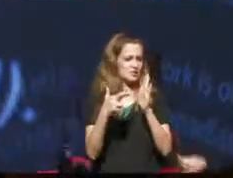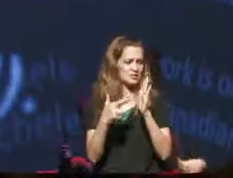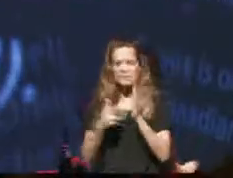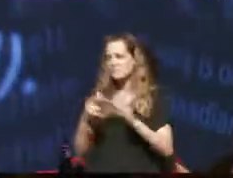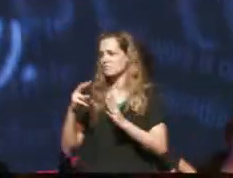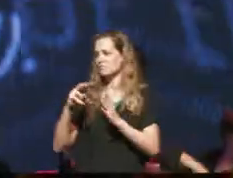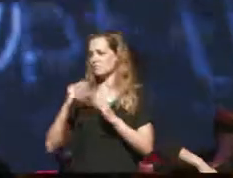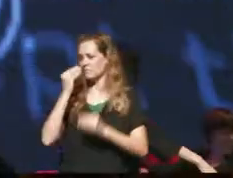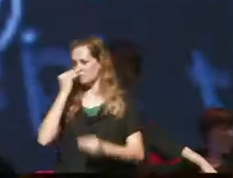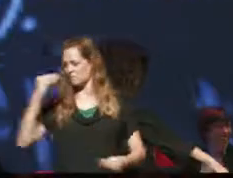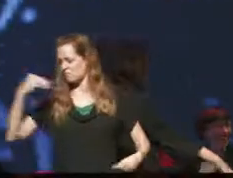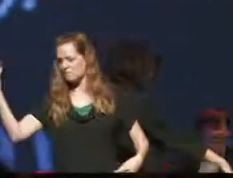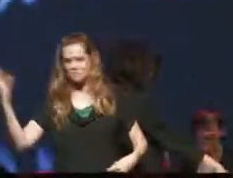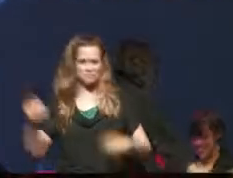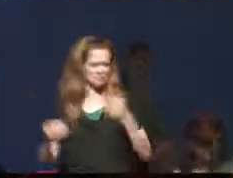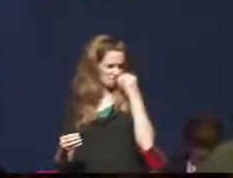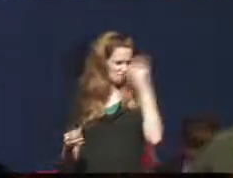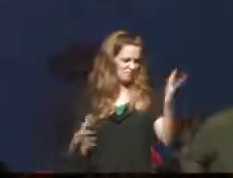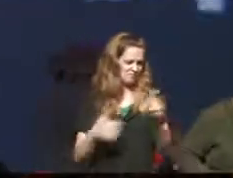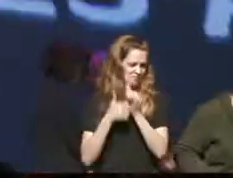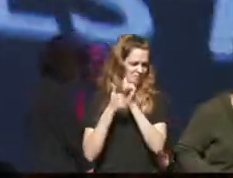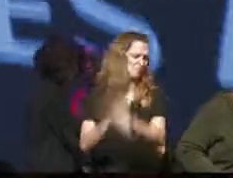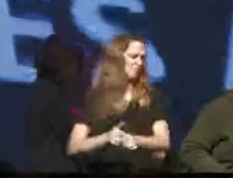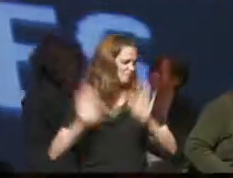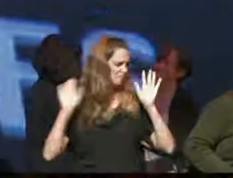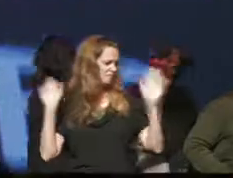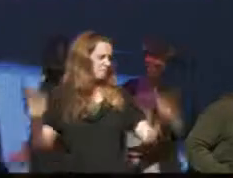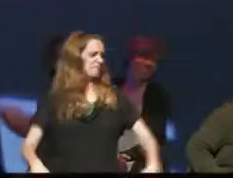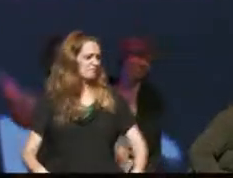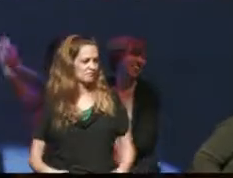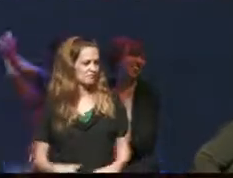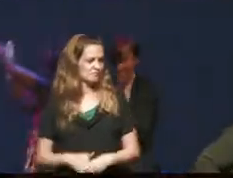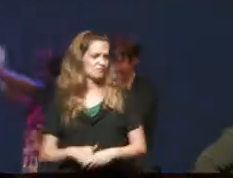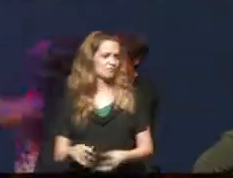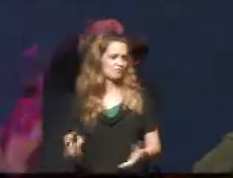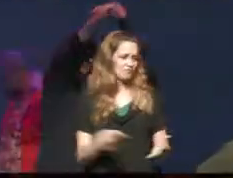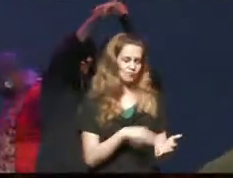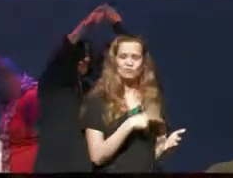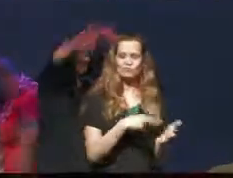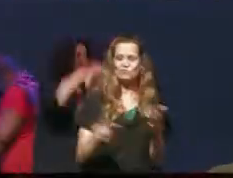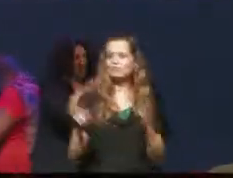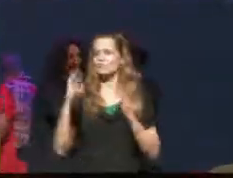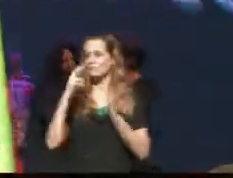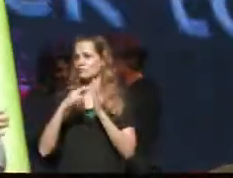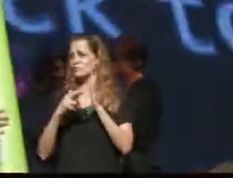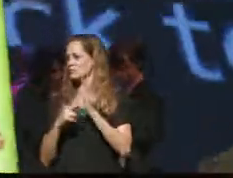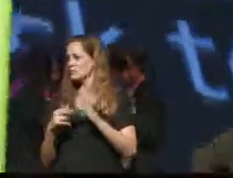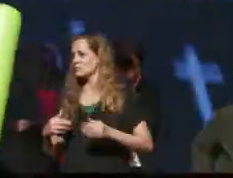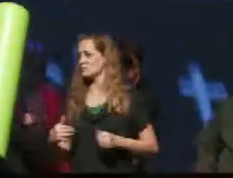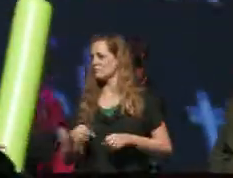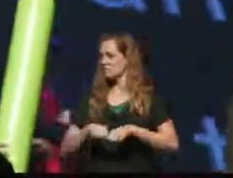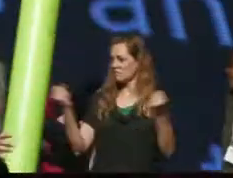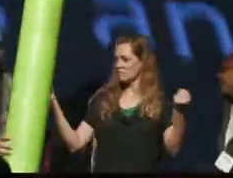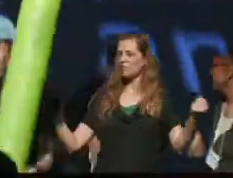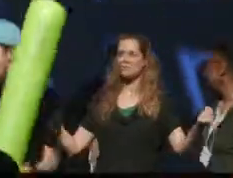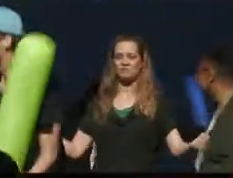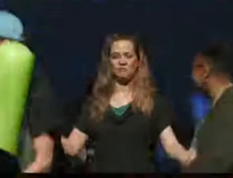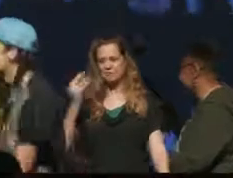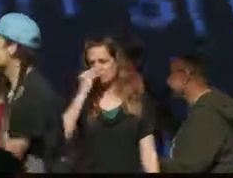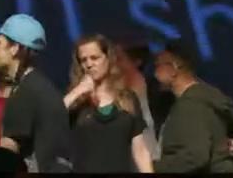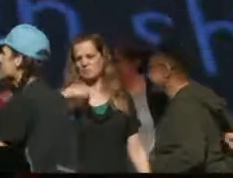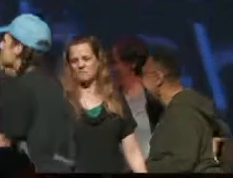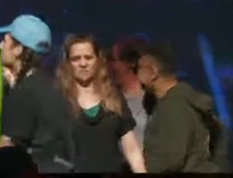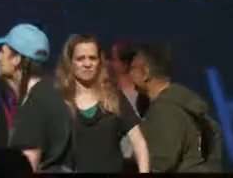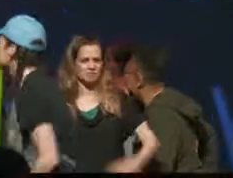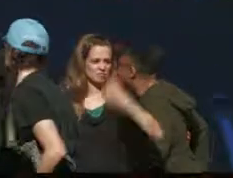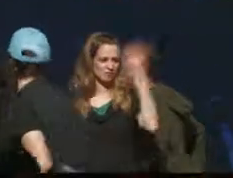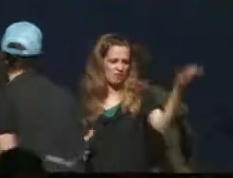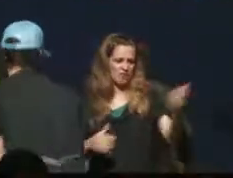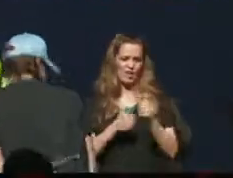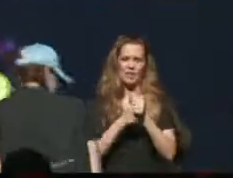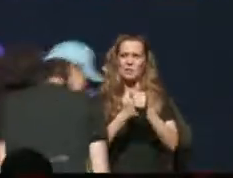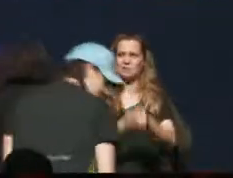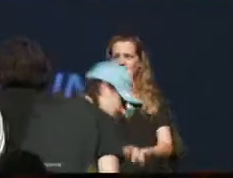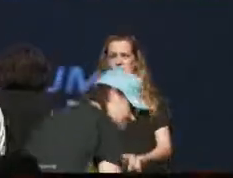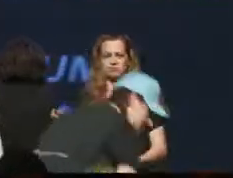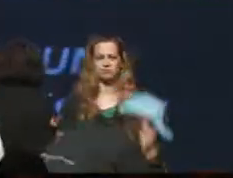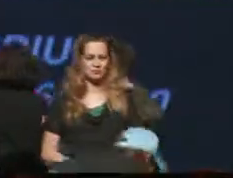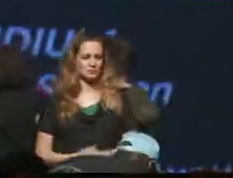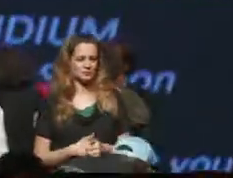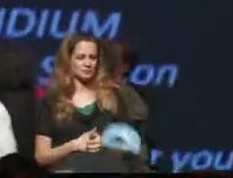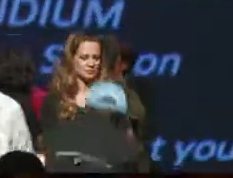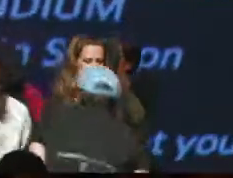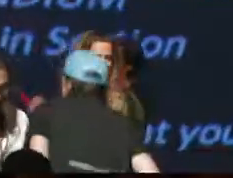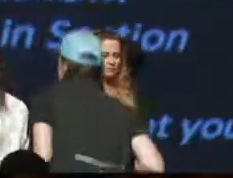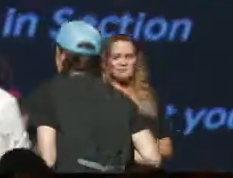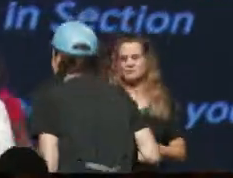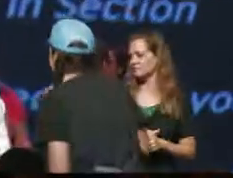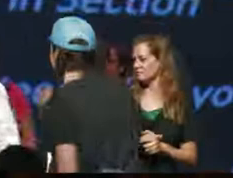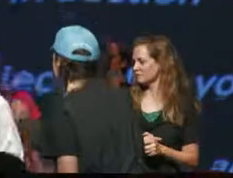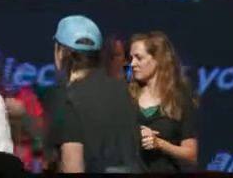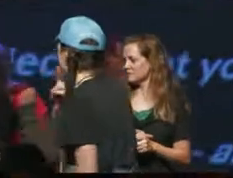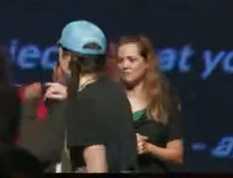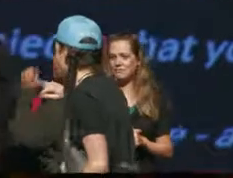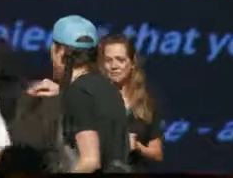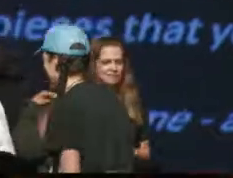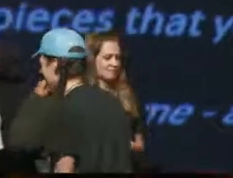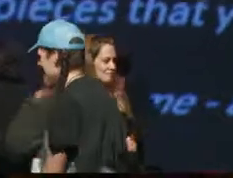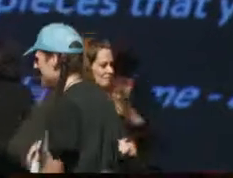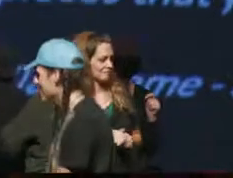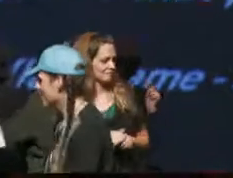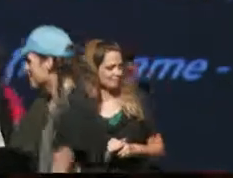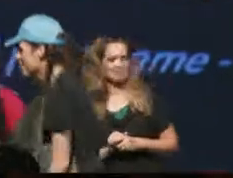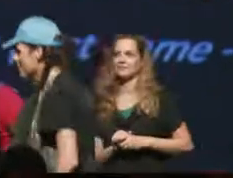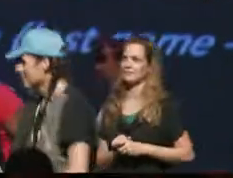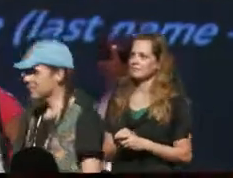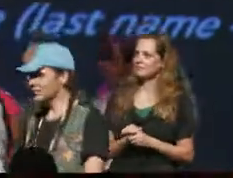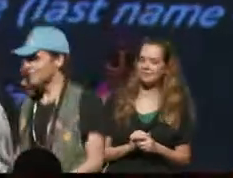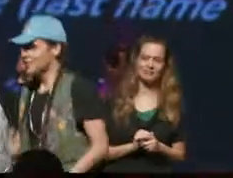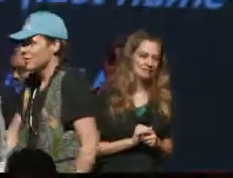rules were meant to be broken rules were meant to be broken rules were meant to be broken